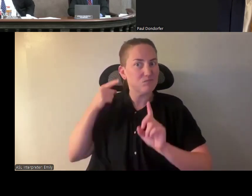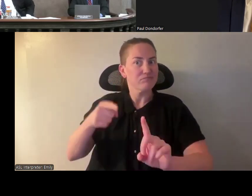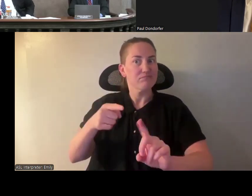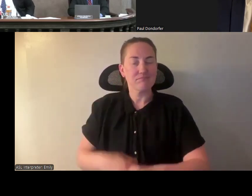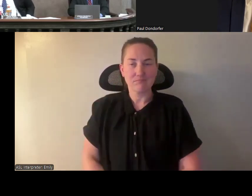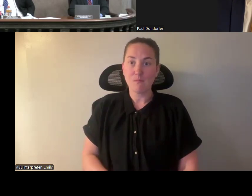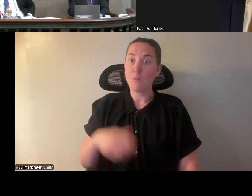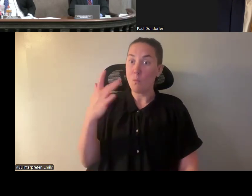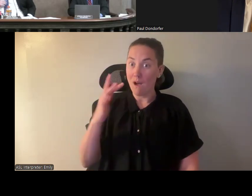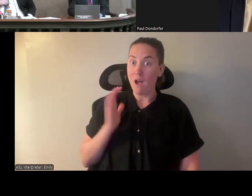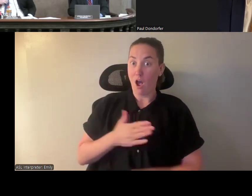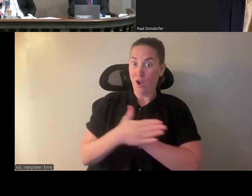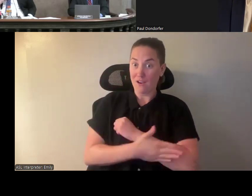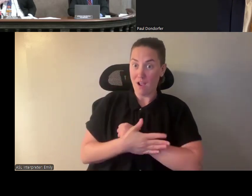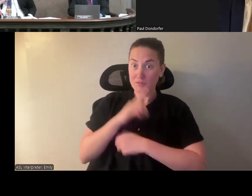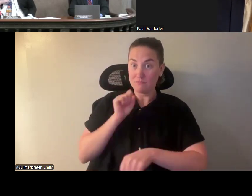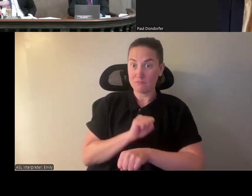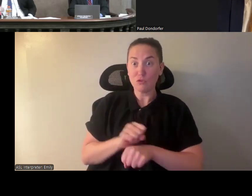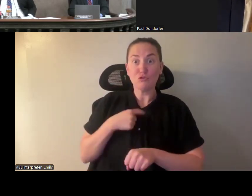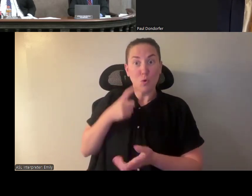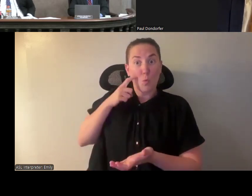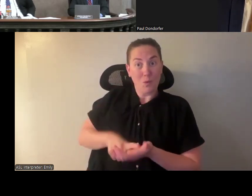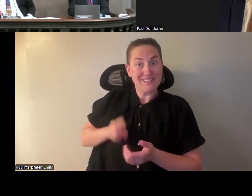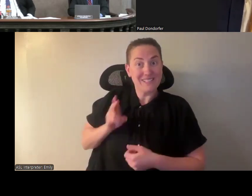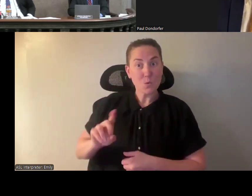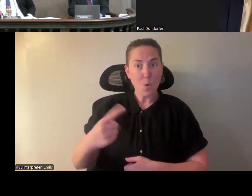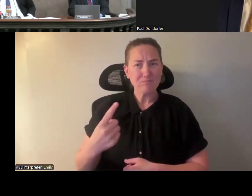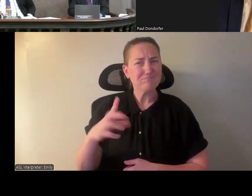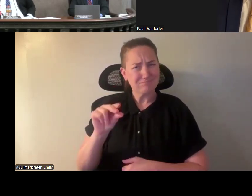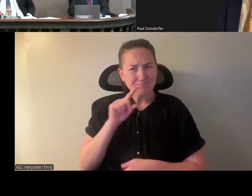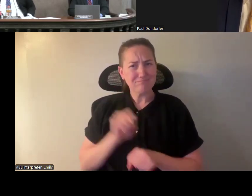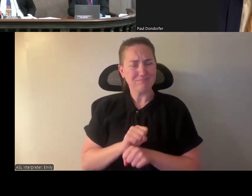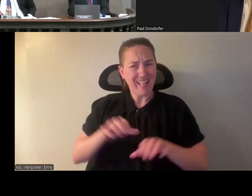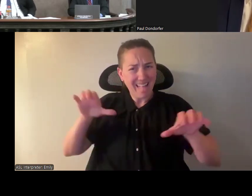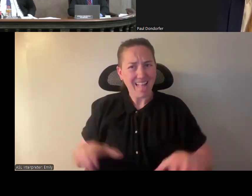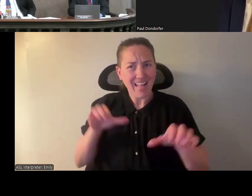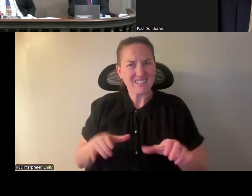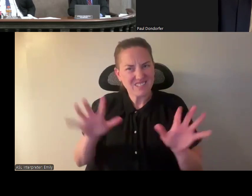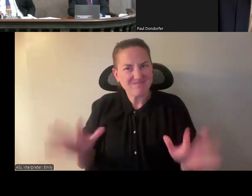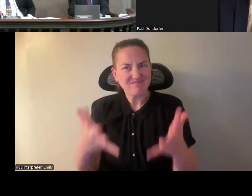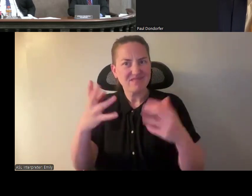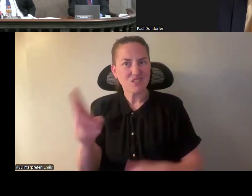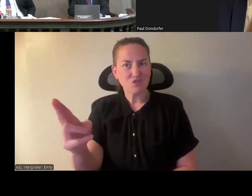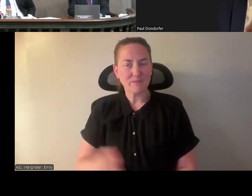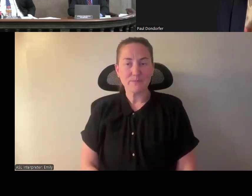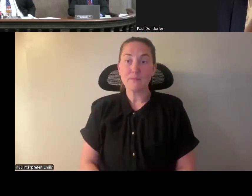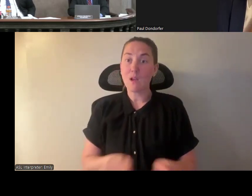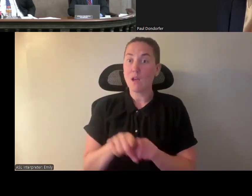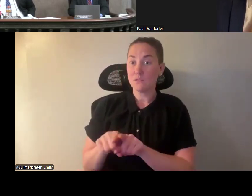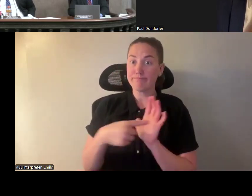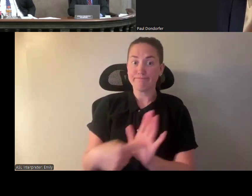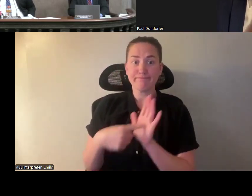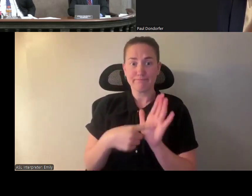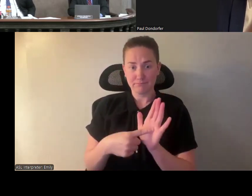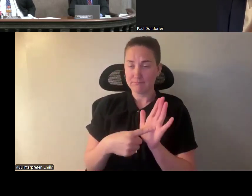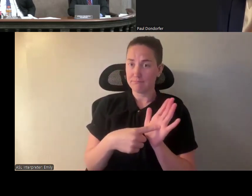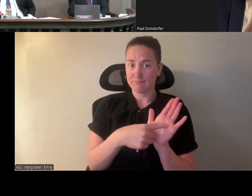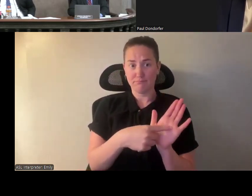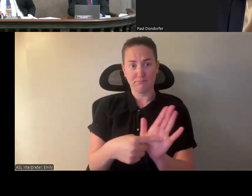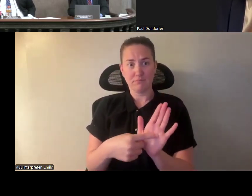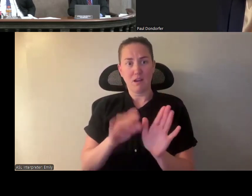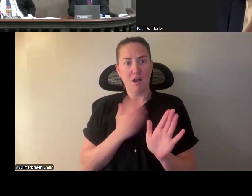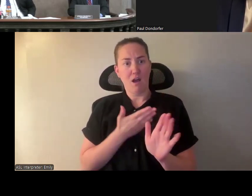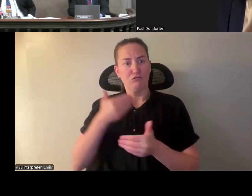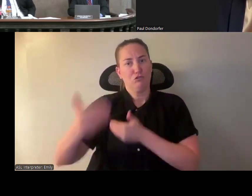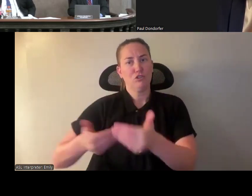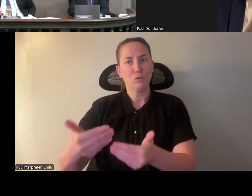our county should not just witness history but actively it present it to our future generations